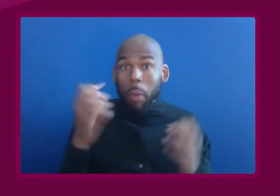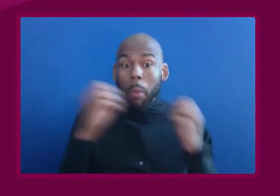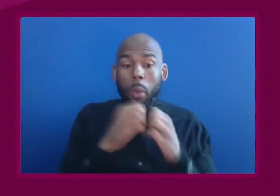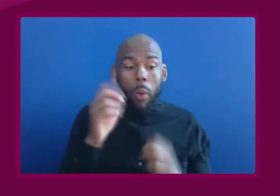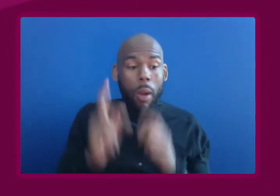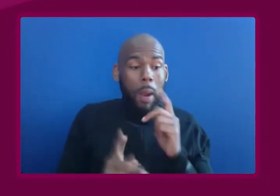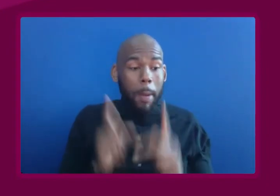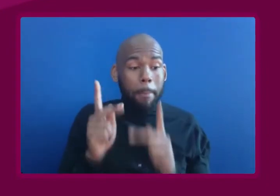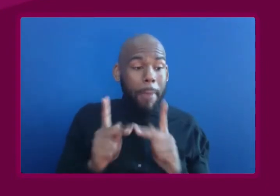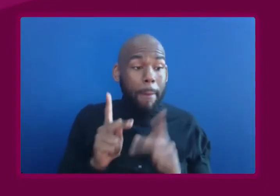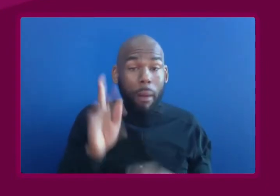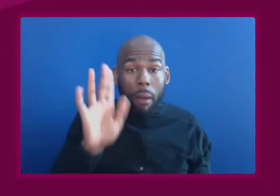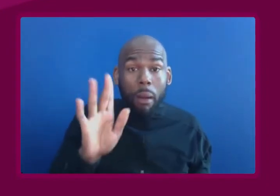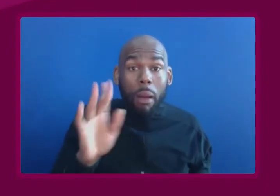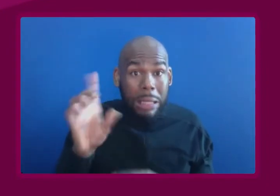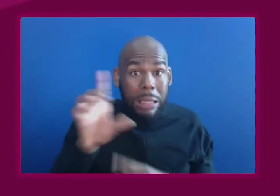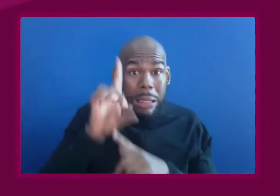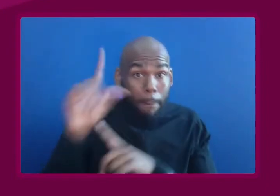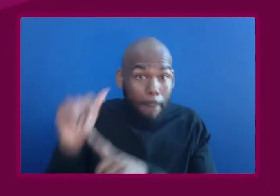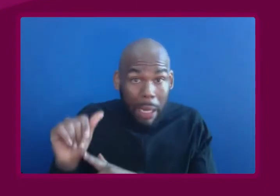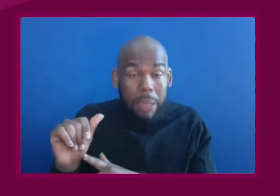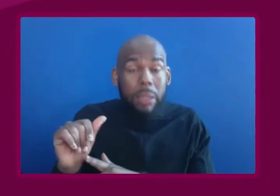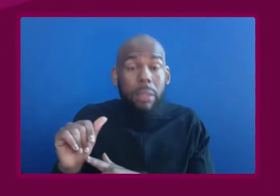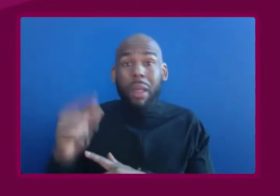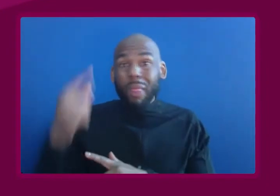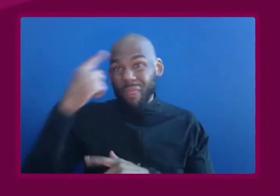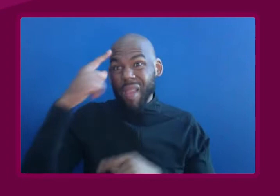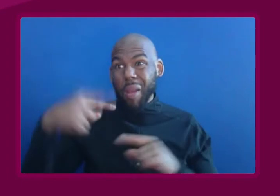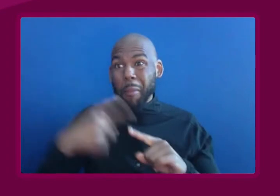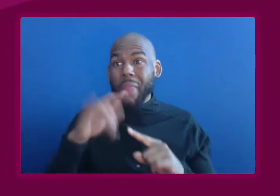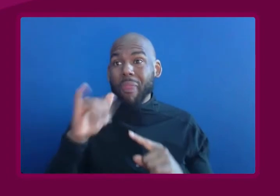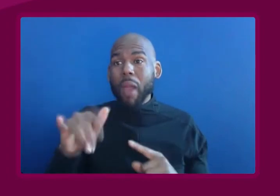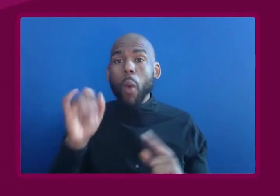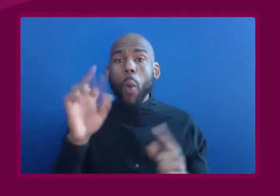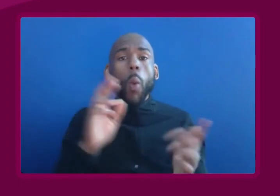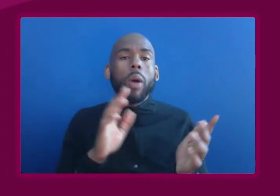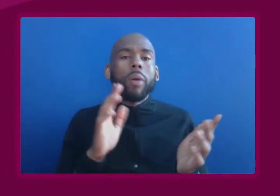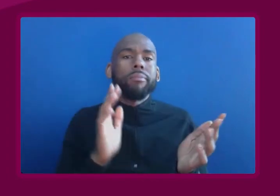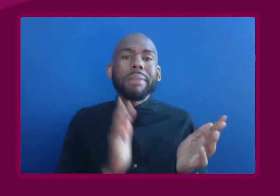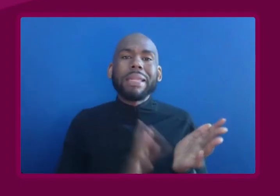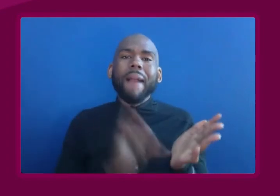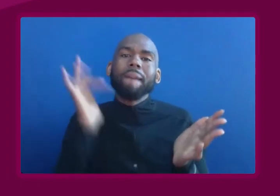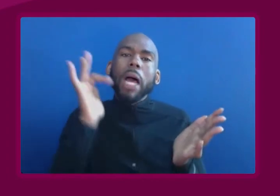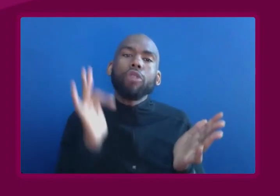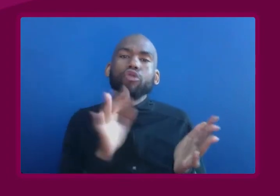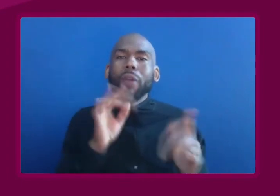And again, when you think about disability or even taking advantage of features that